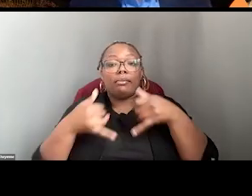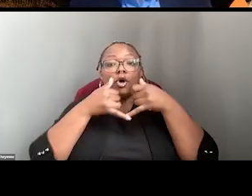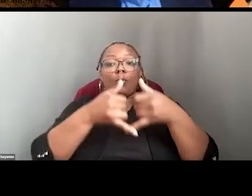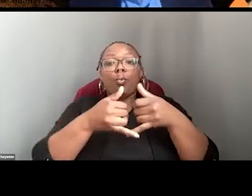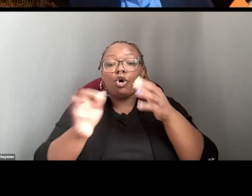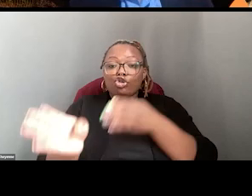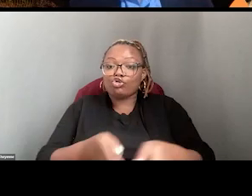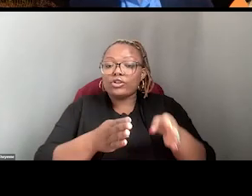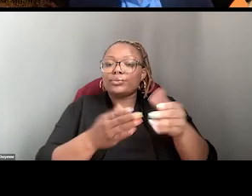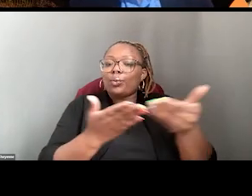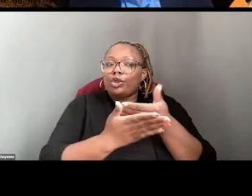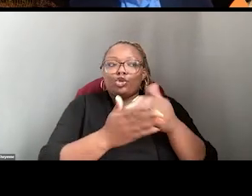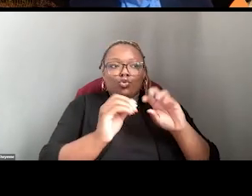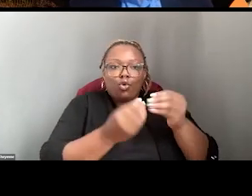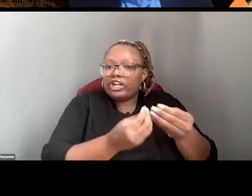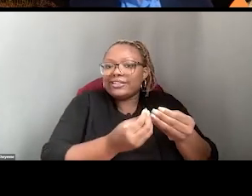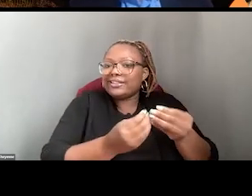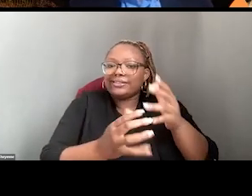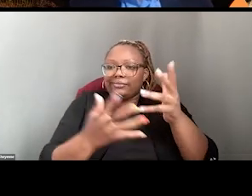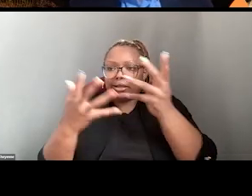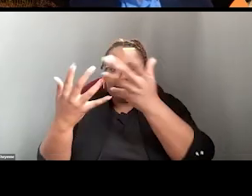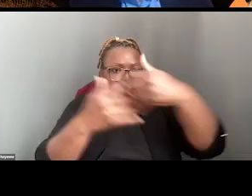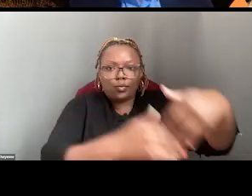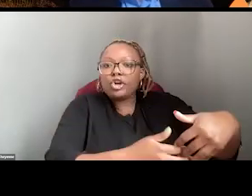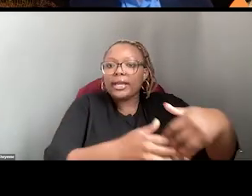And the last thing that they can do but we see it very seldom is